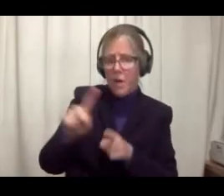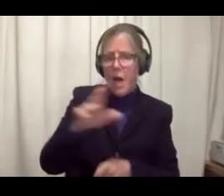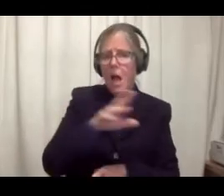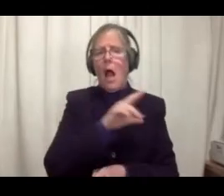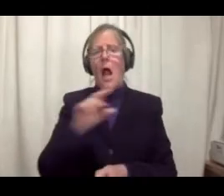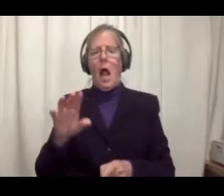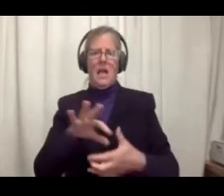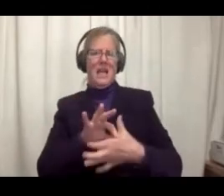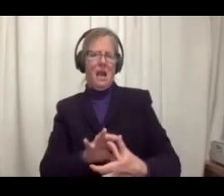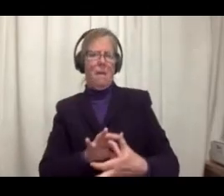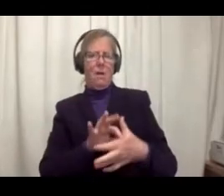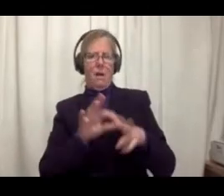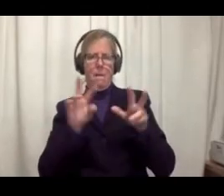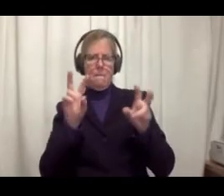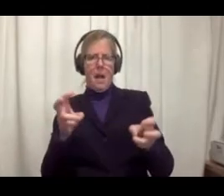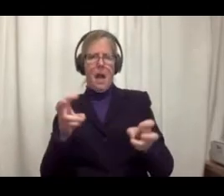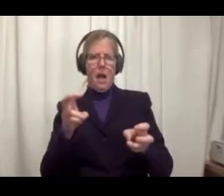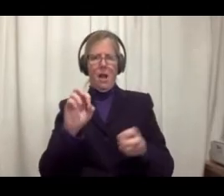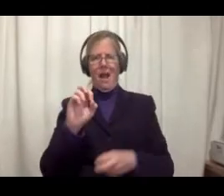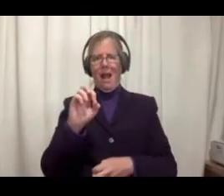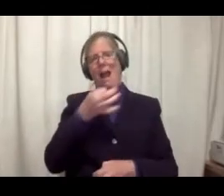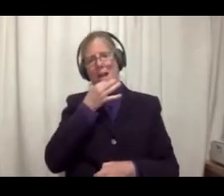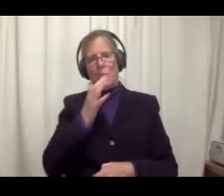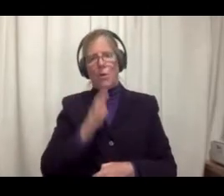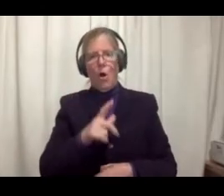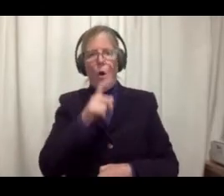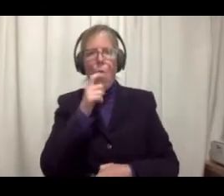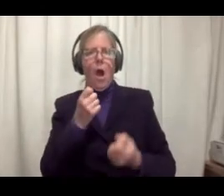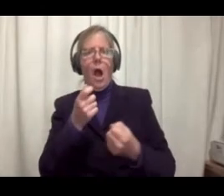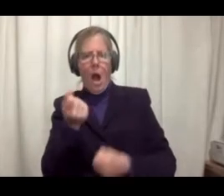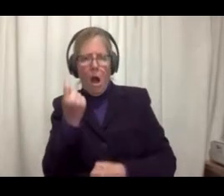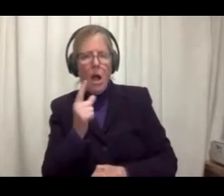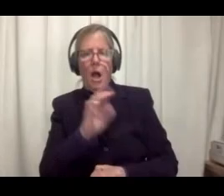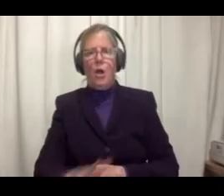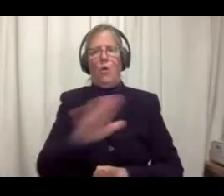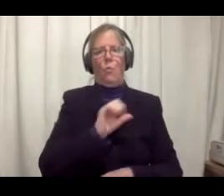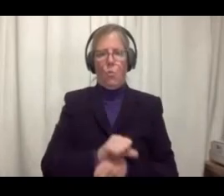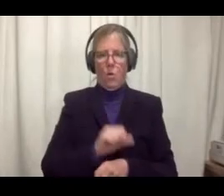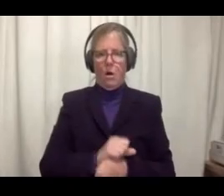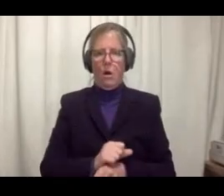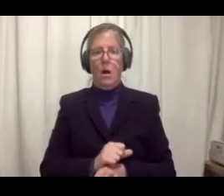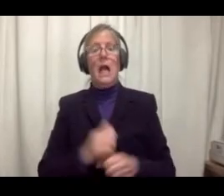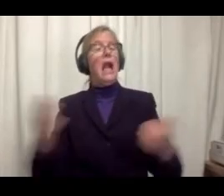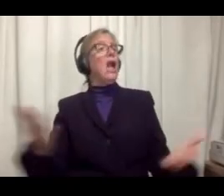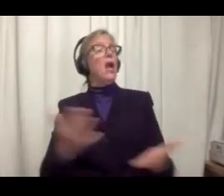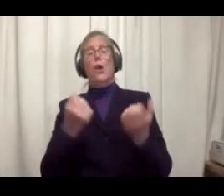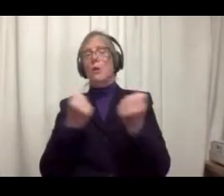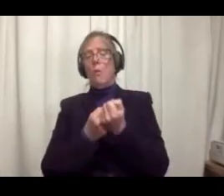We’re here to support you at every stage, from grant product submission and accessibility reviews